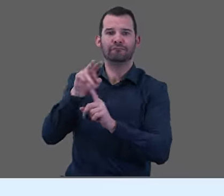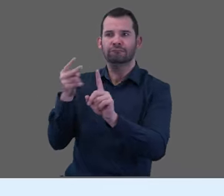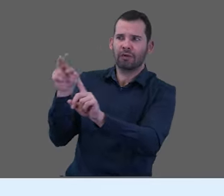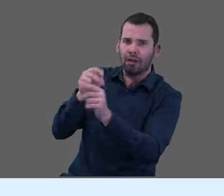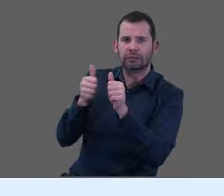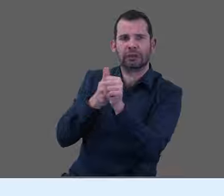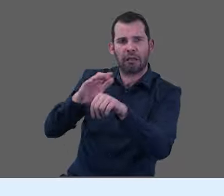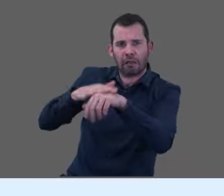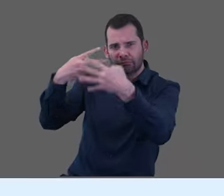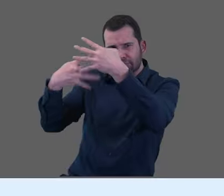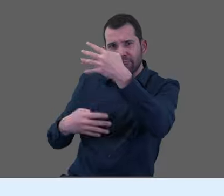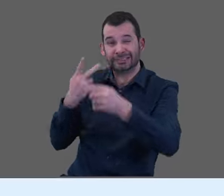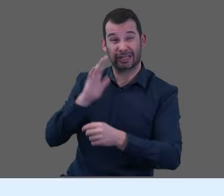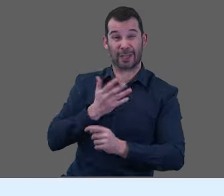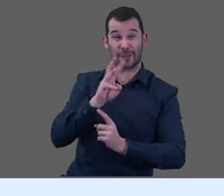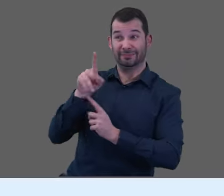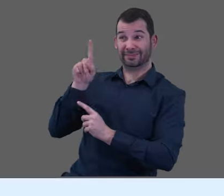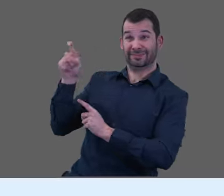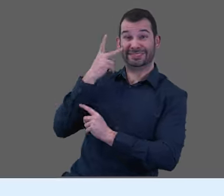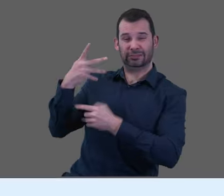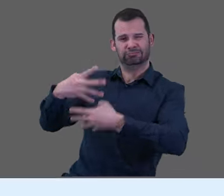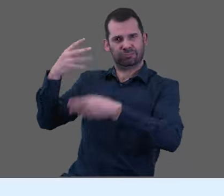quick reference guides located on our website.